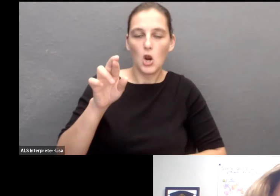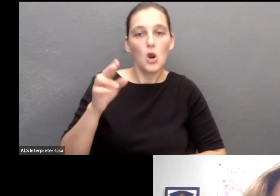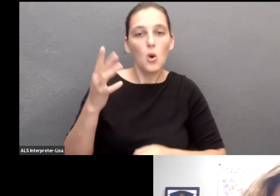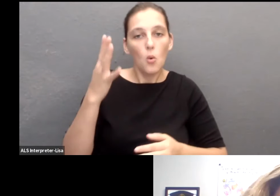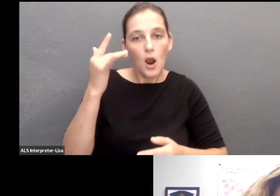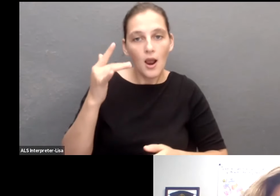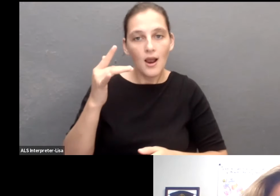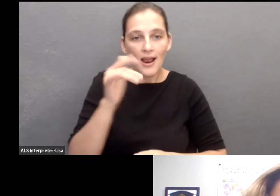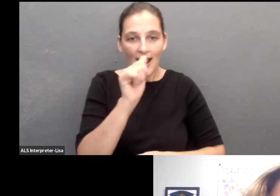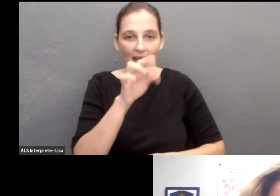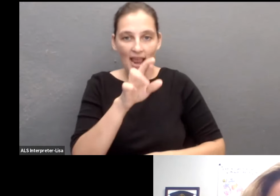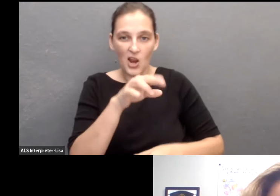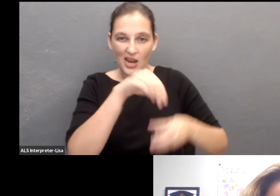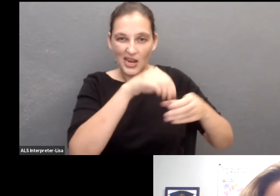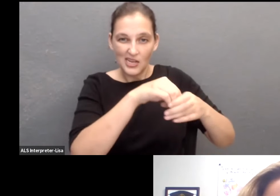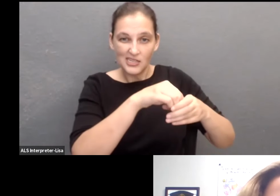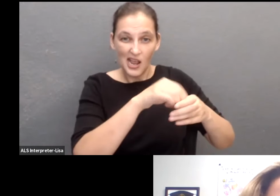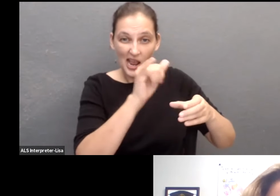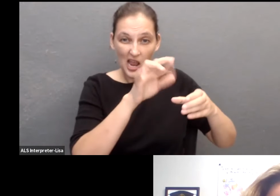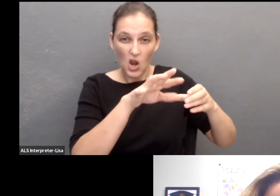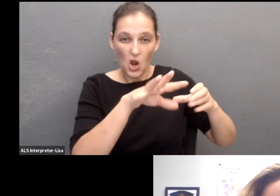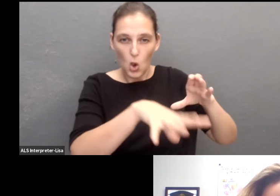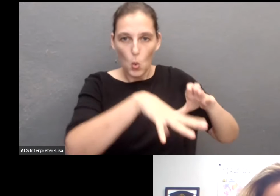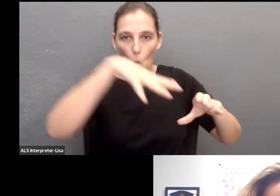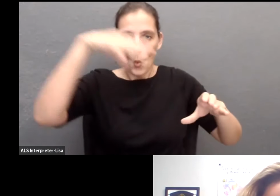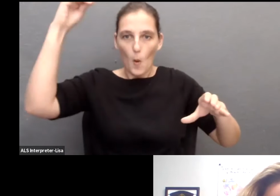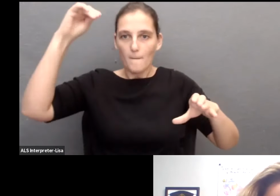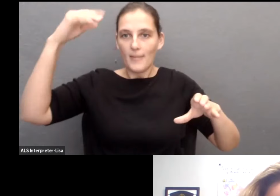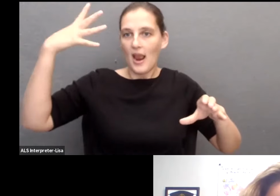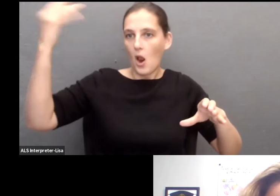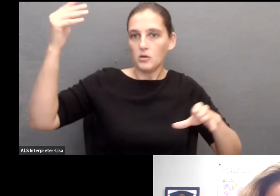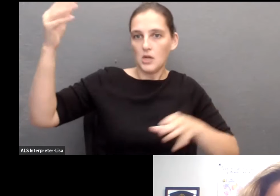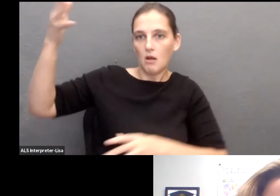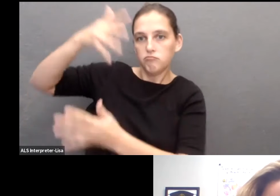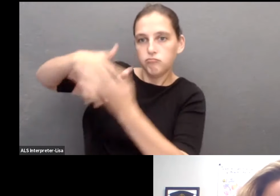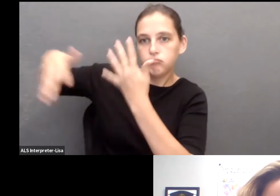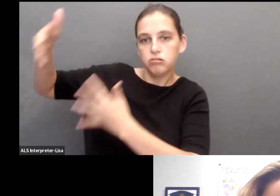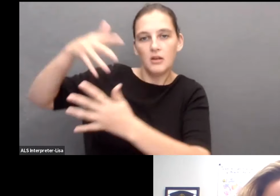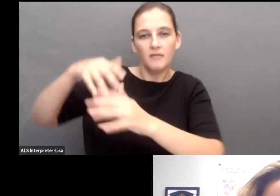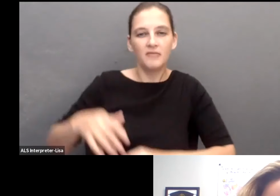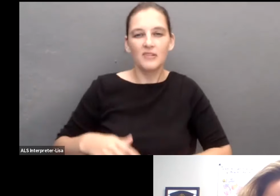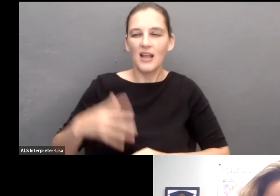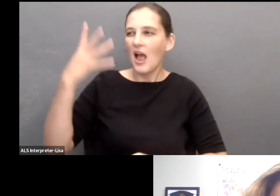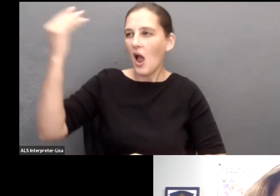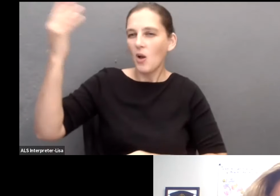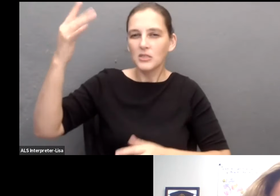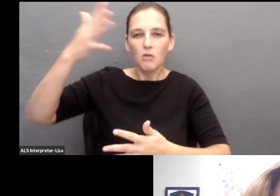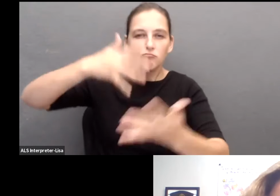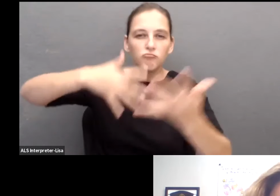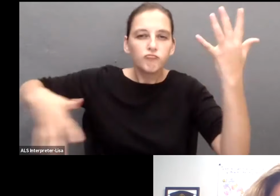virus out of the air, well that's, that is what our outside does for us. It's just, you know, so much space out there that are just kind of dissipates